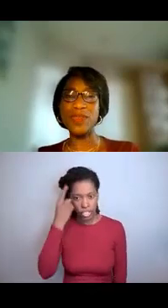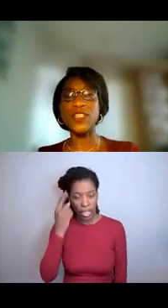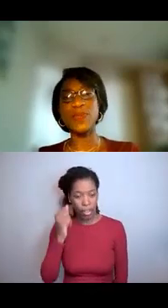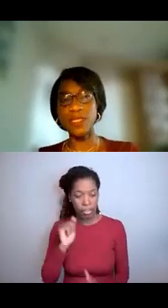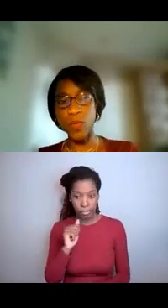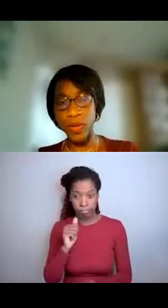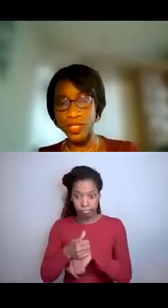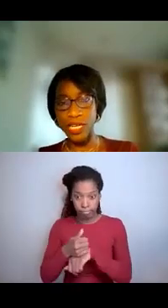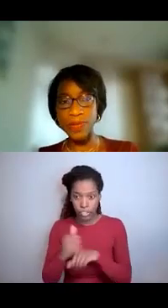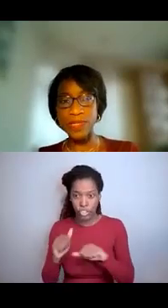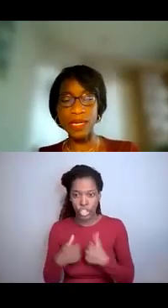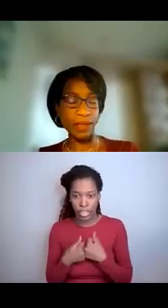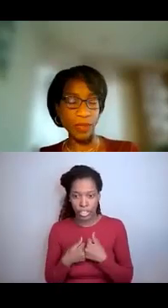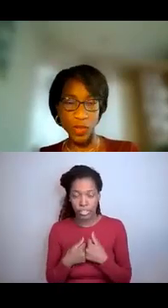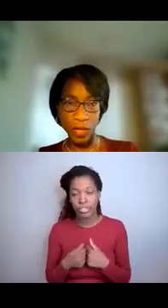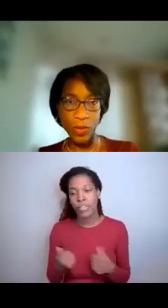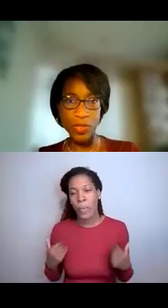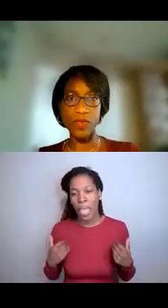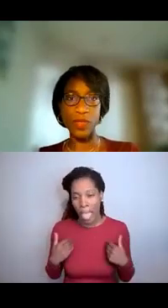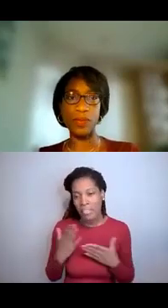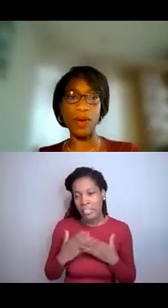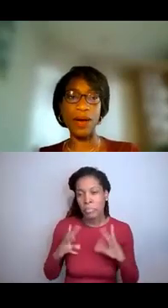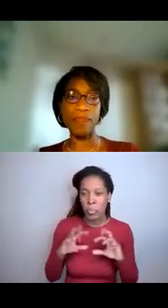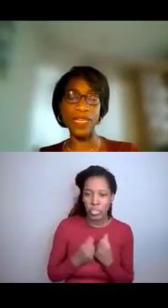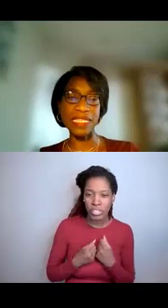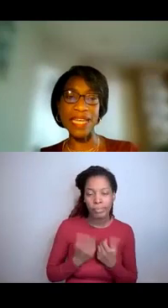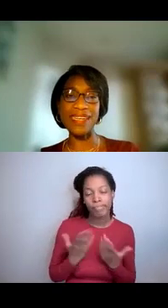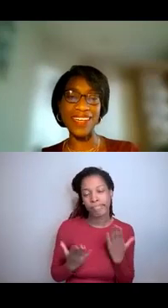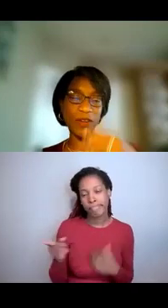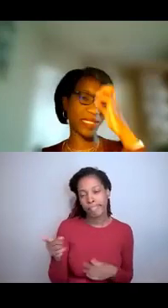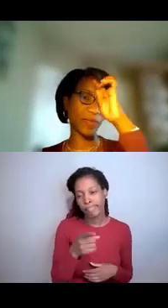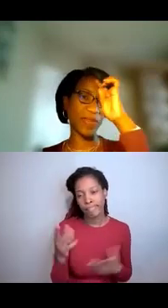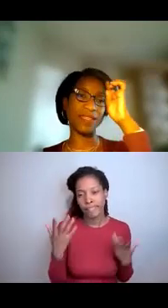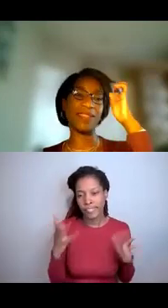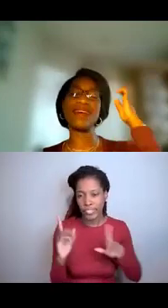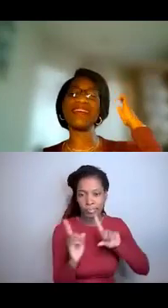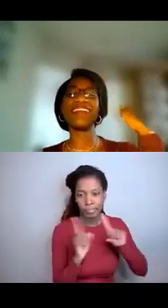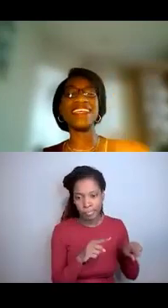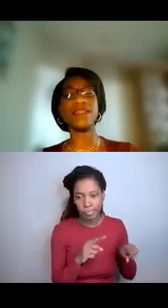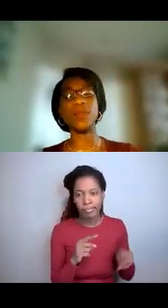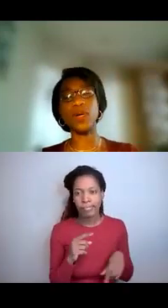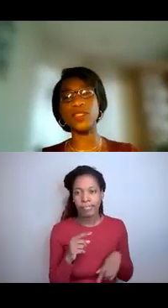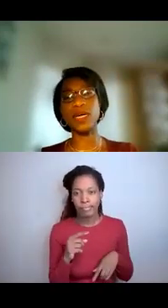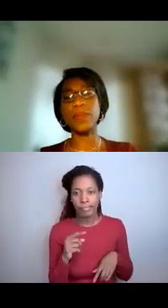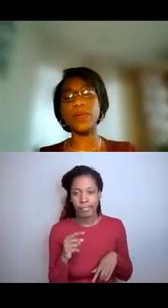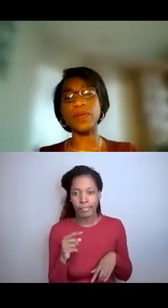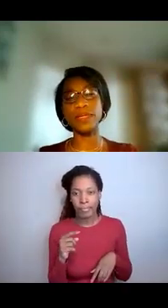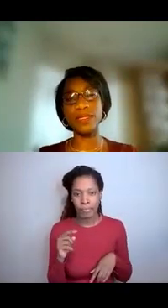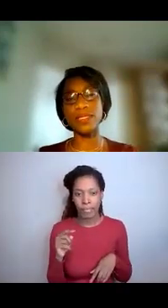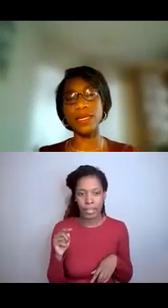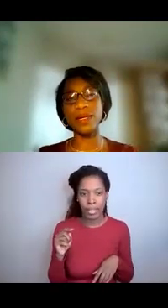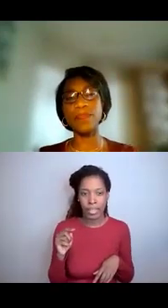So there has been some workshops, like I'm sure most of you attended or participated in the NASEM workshop earlier this year.